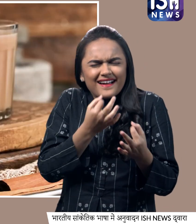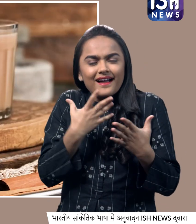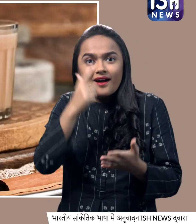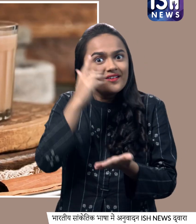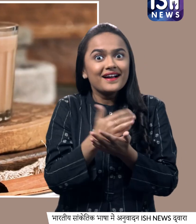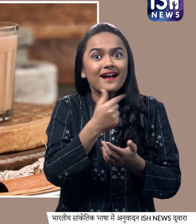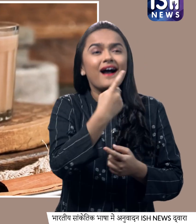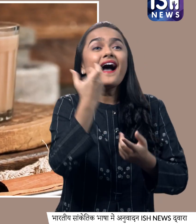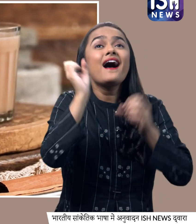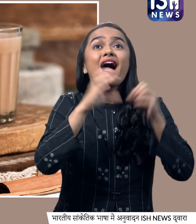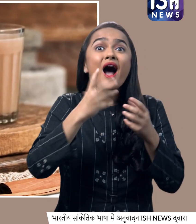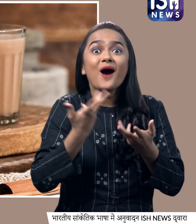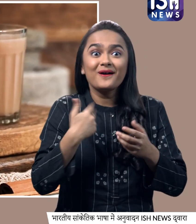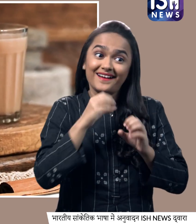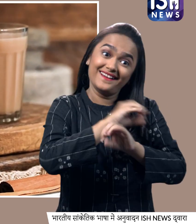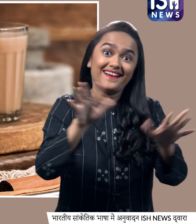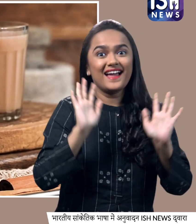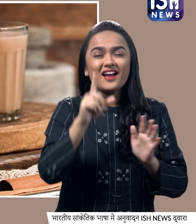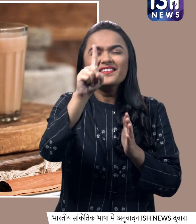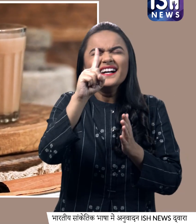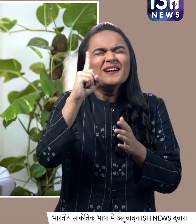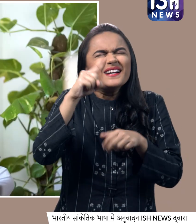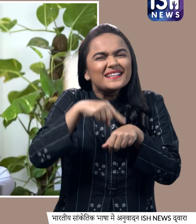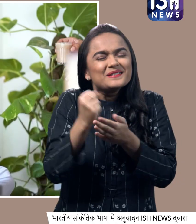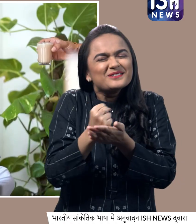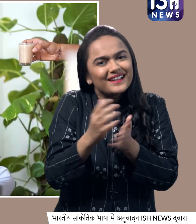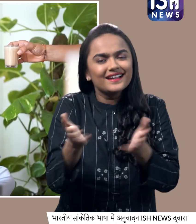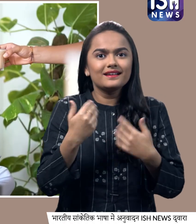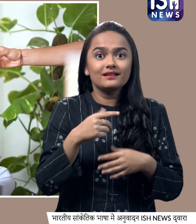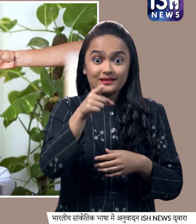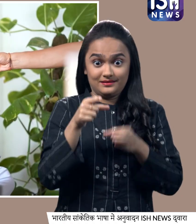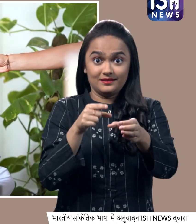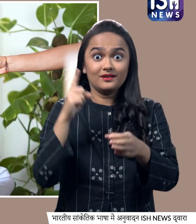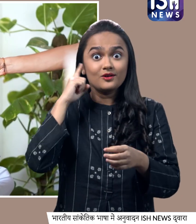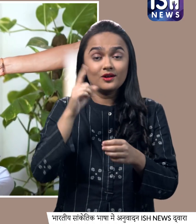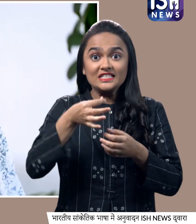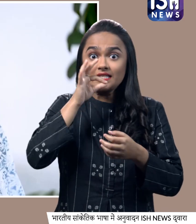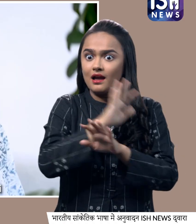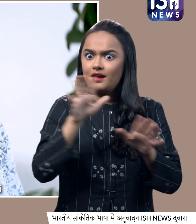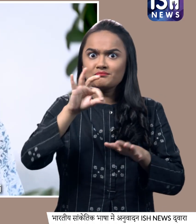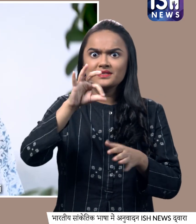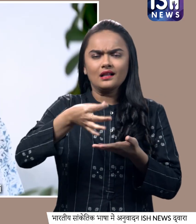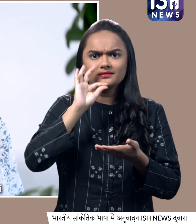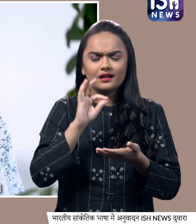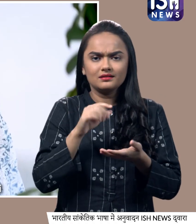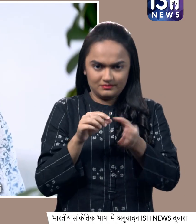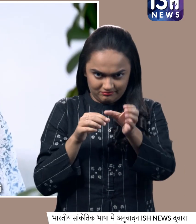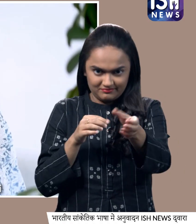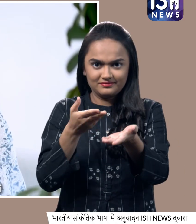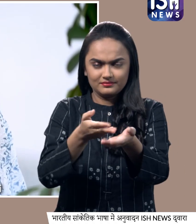Do try it once for sure! Here's a no-chai masala chai for you Oh wow! A no-chai masala chai for you